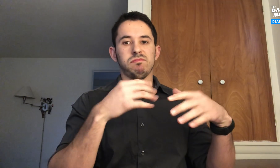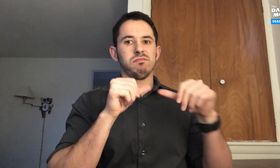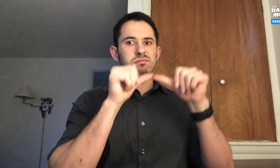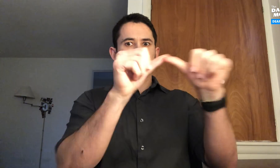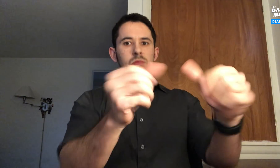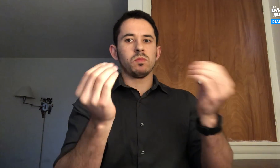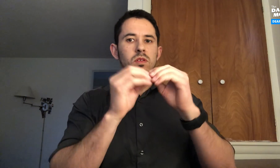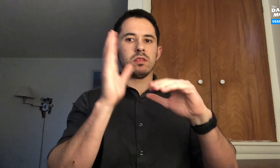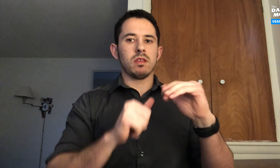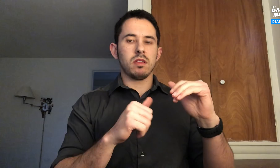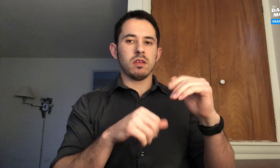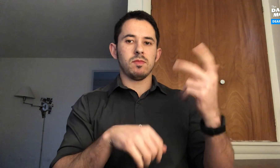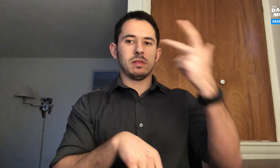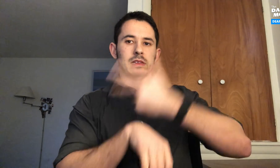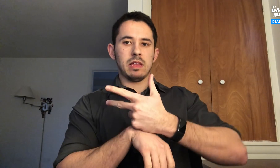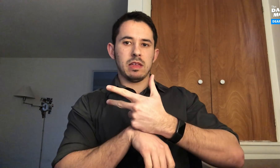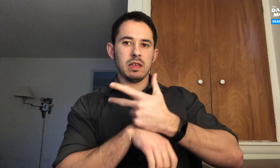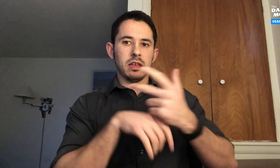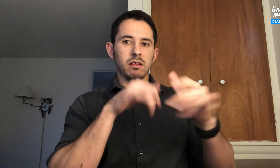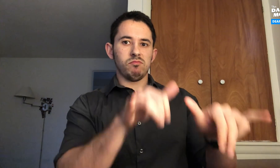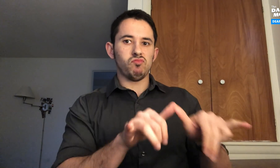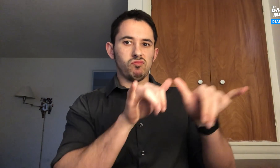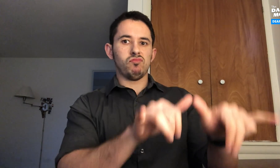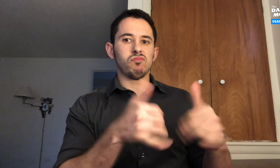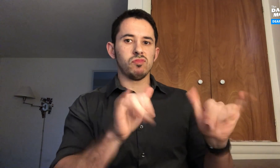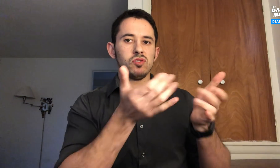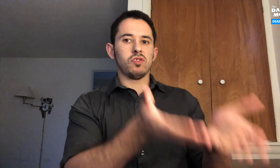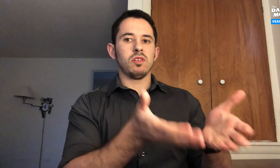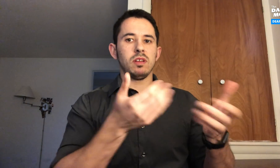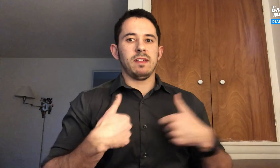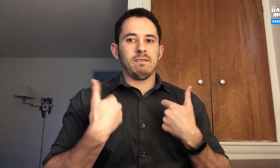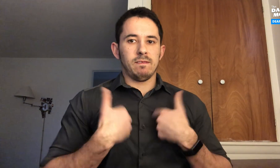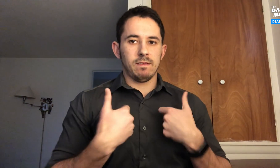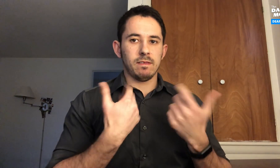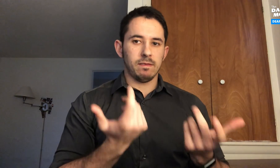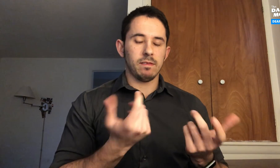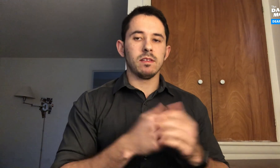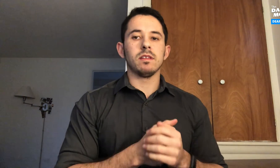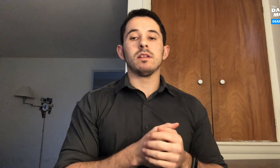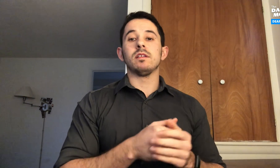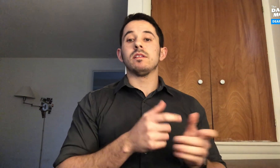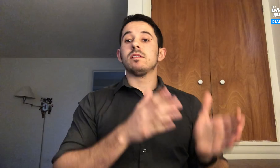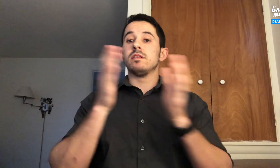the virus is able to survive longer than three days.